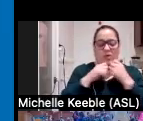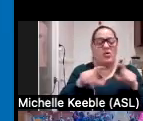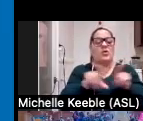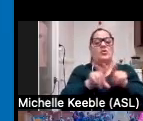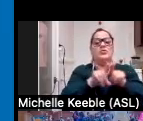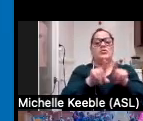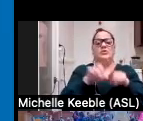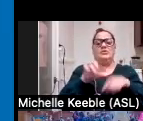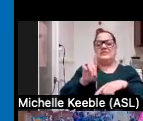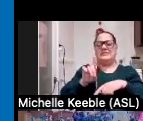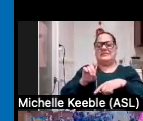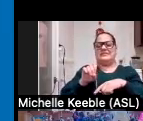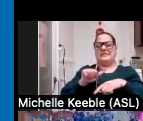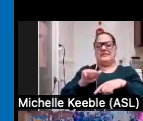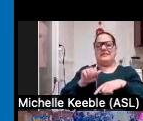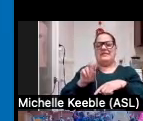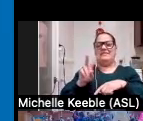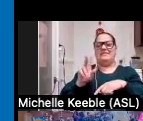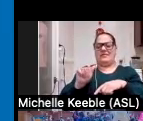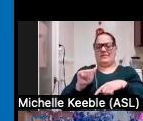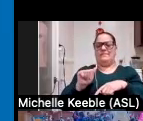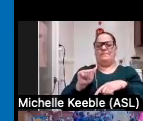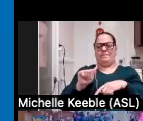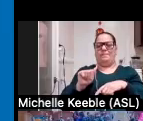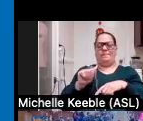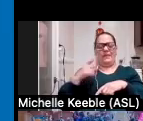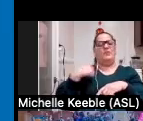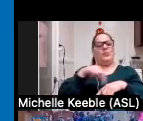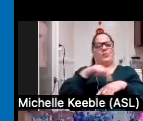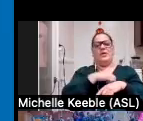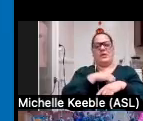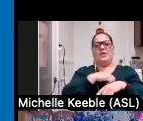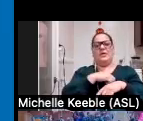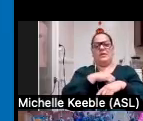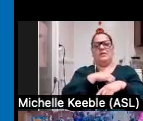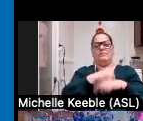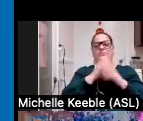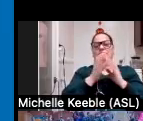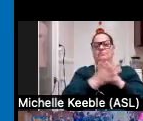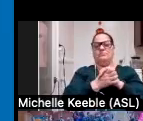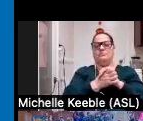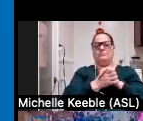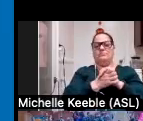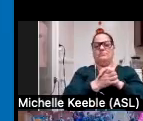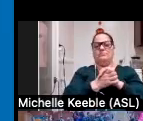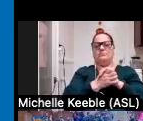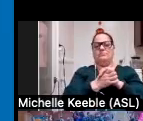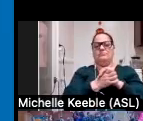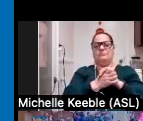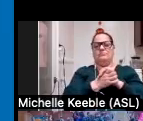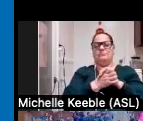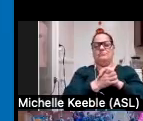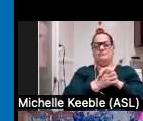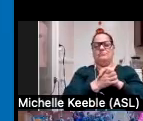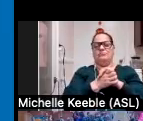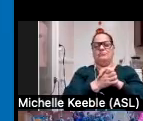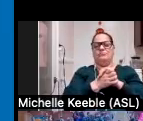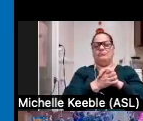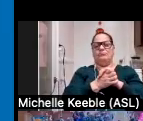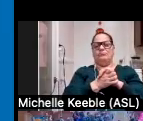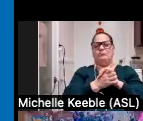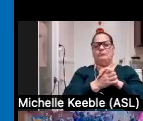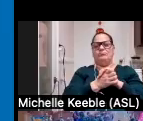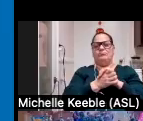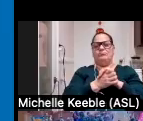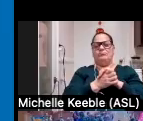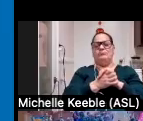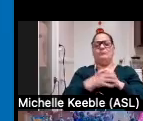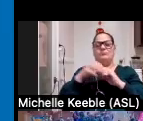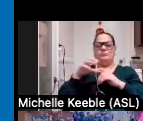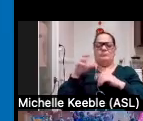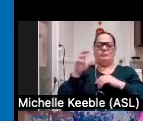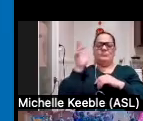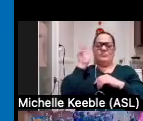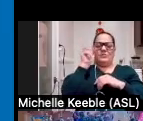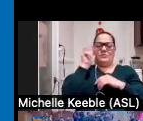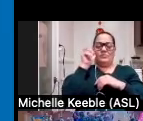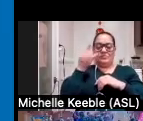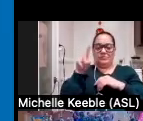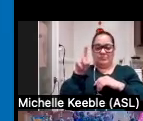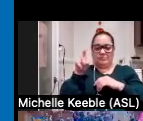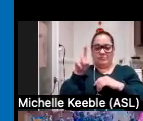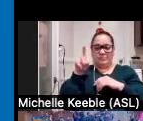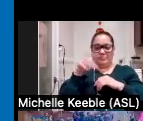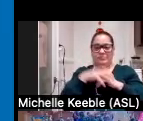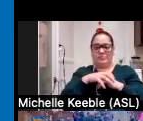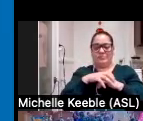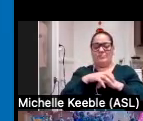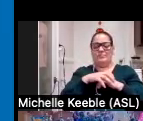to Devva [interruption by someone’s audio] Okay. Can anybody can everybody hear me?